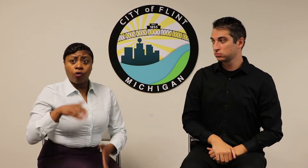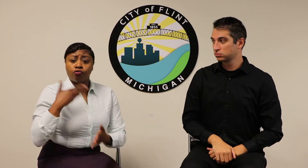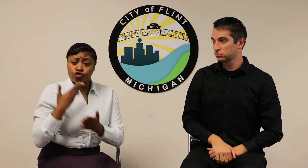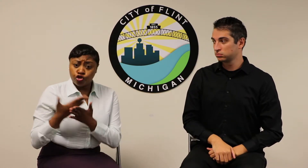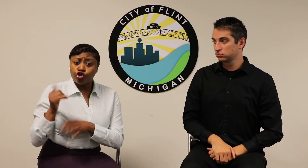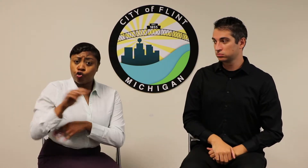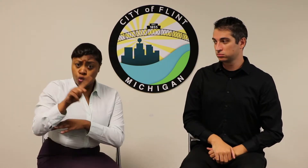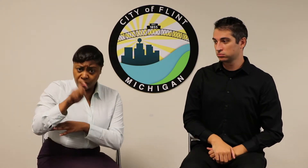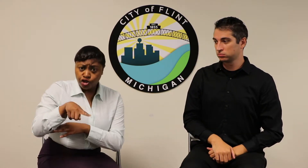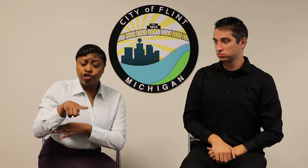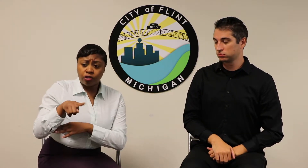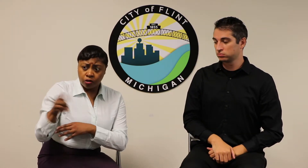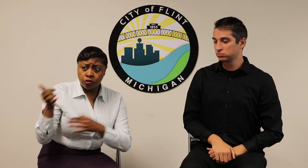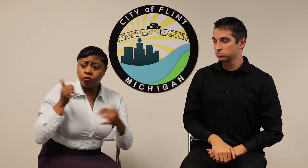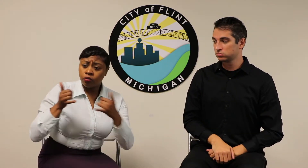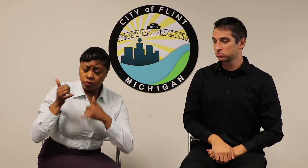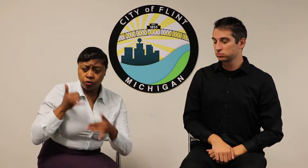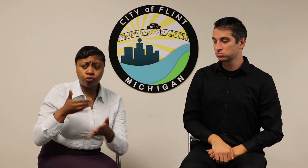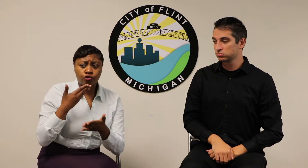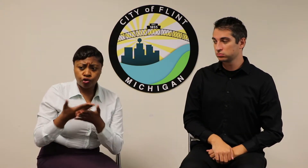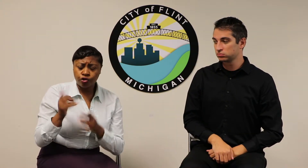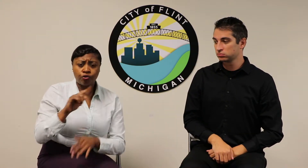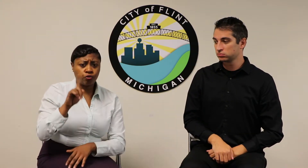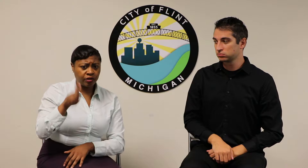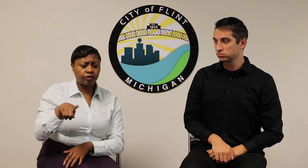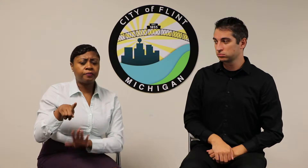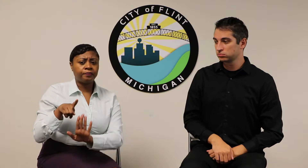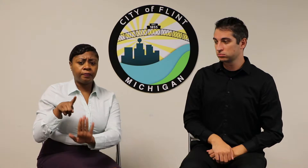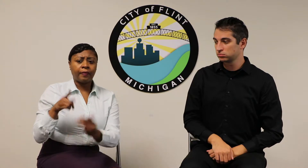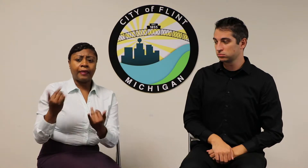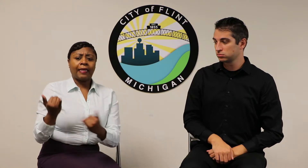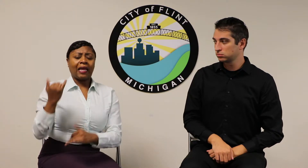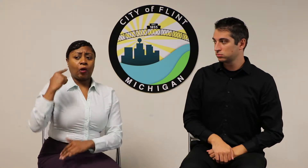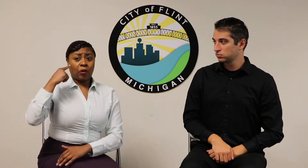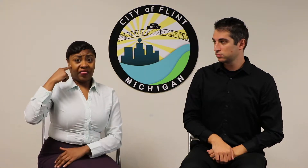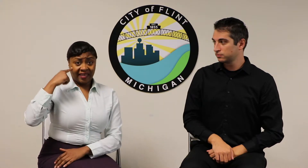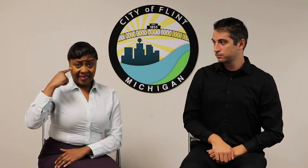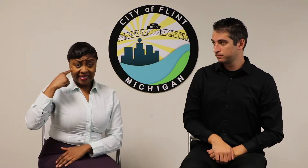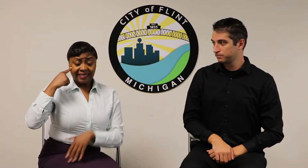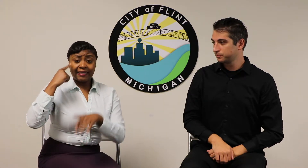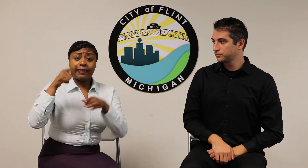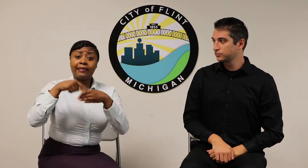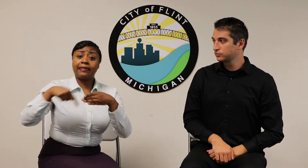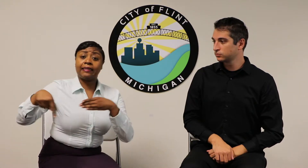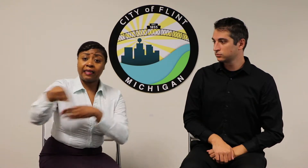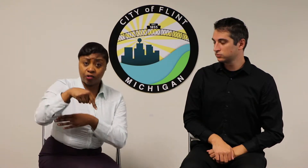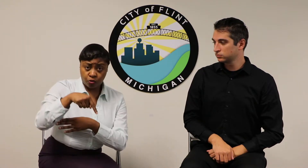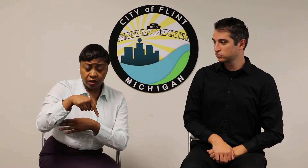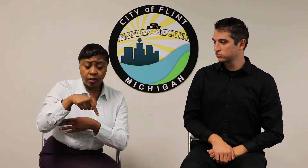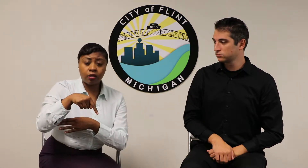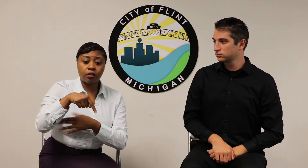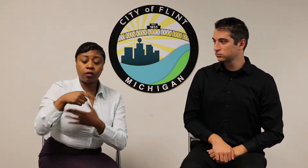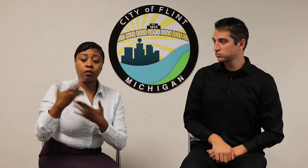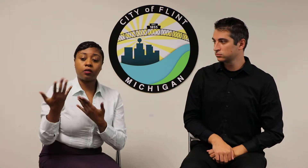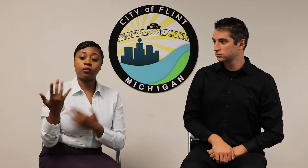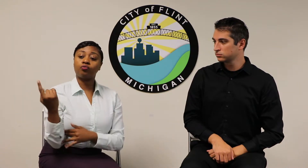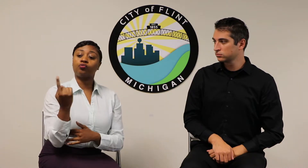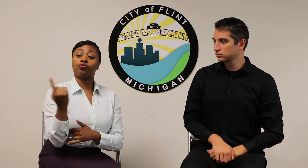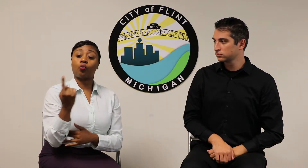Good questions out there. I think that we will next week have somebody to come in